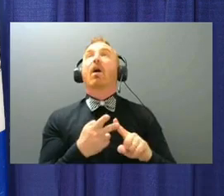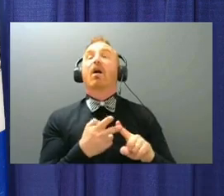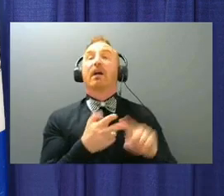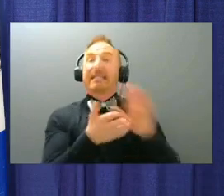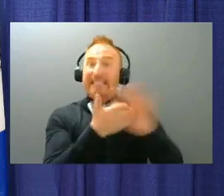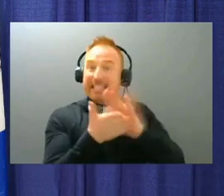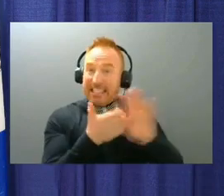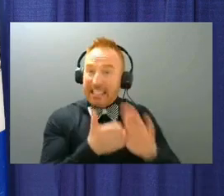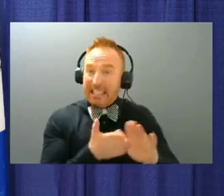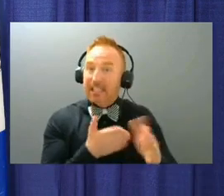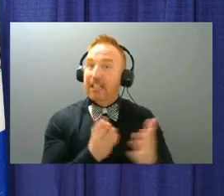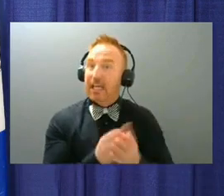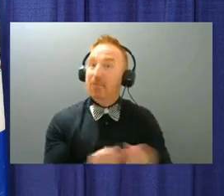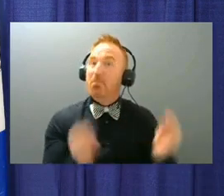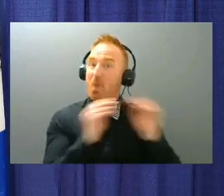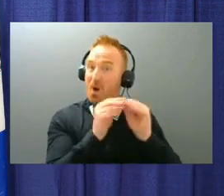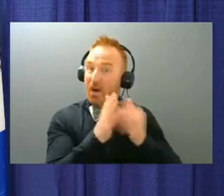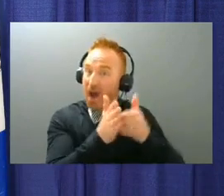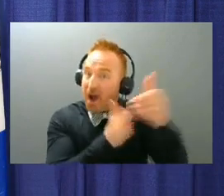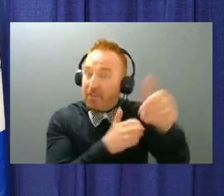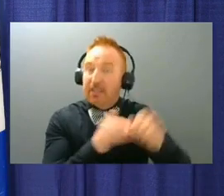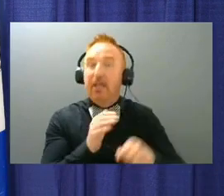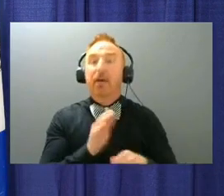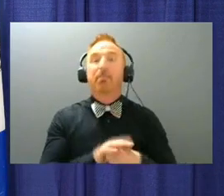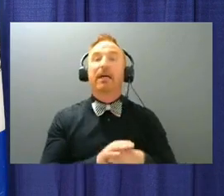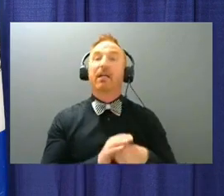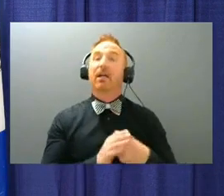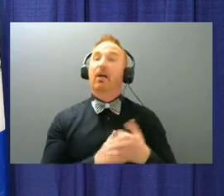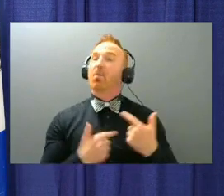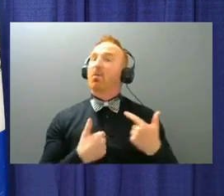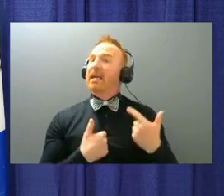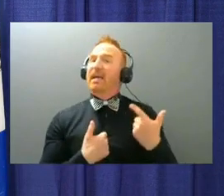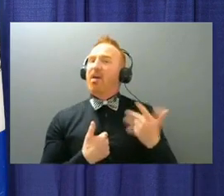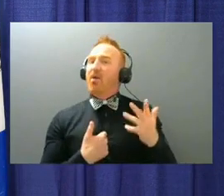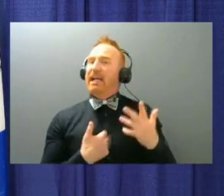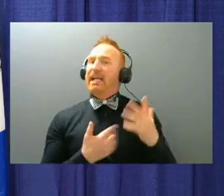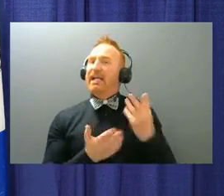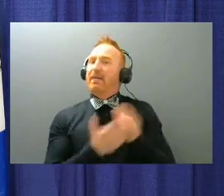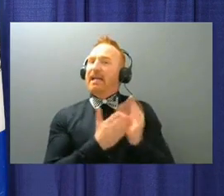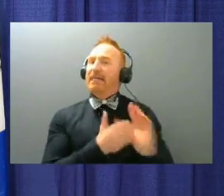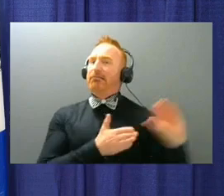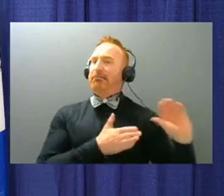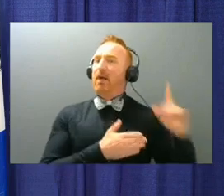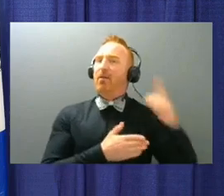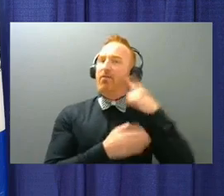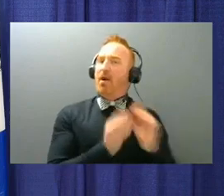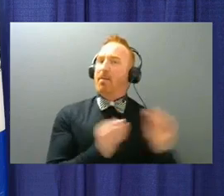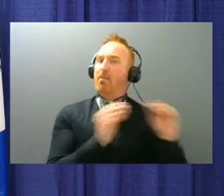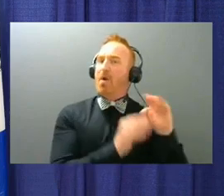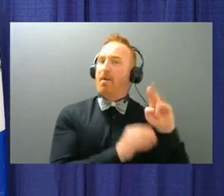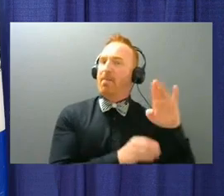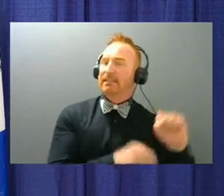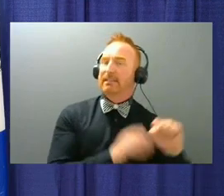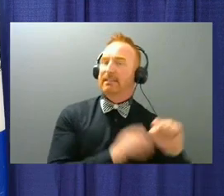buses, but at the same time we have already reality -- reallocated some funds for additional buses and roads and continue to work with our